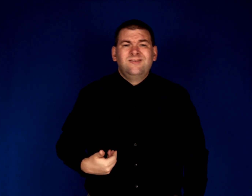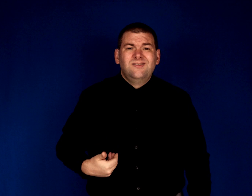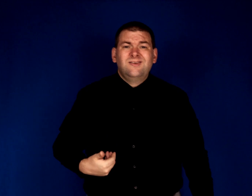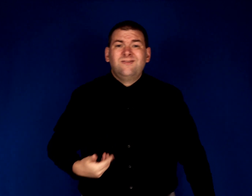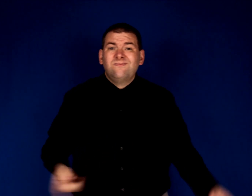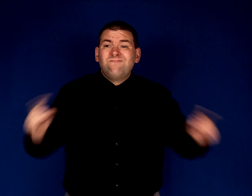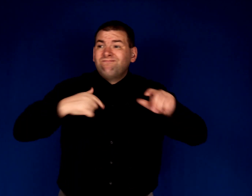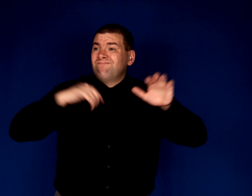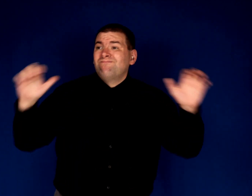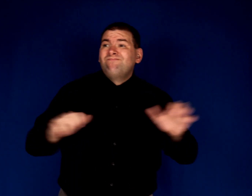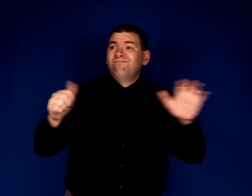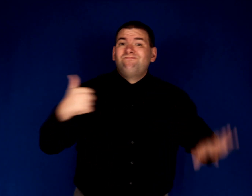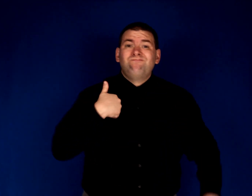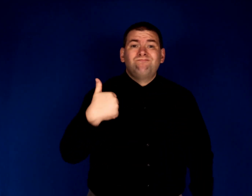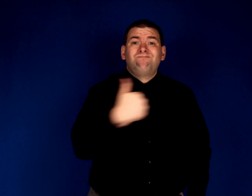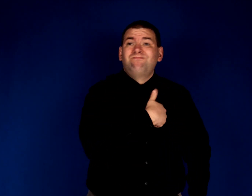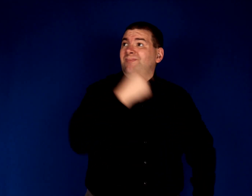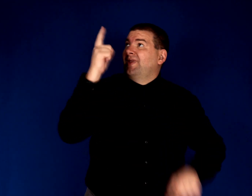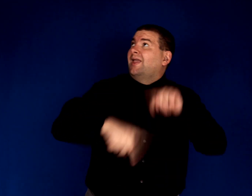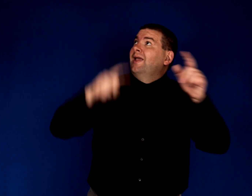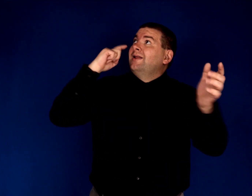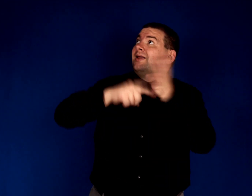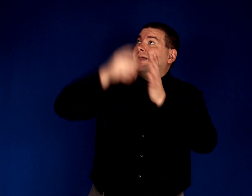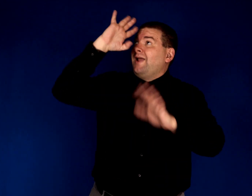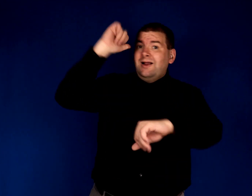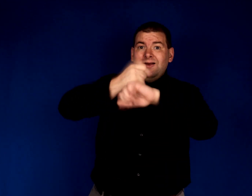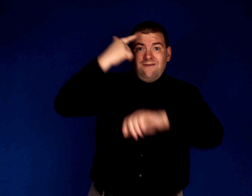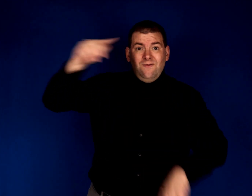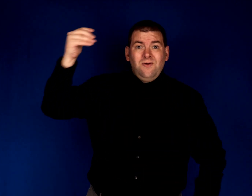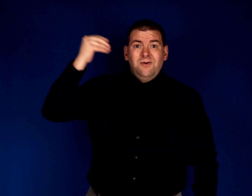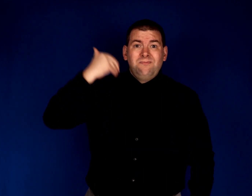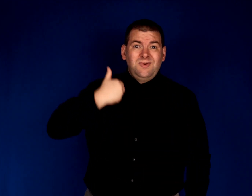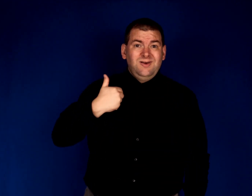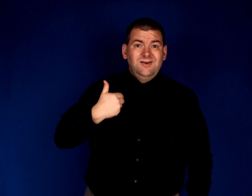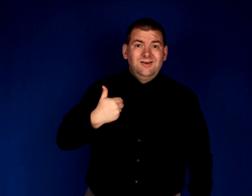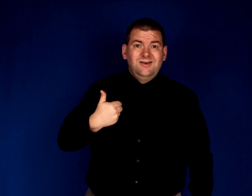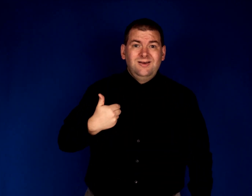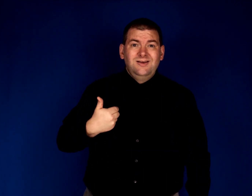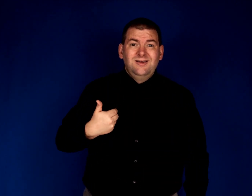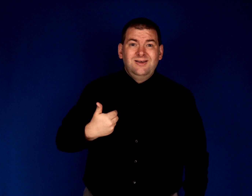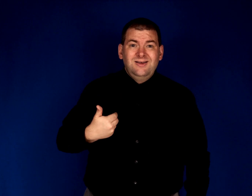When on my own I could not see a thing